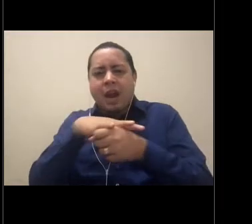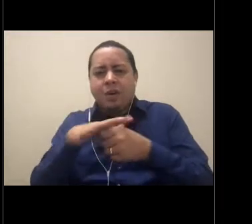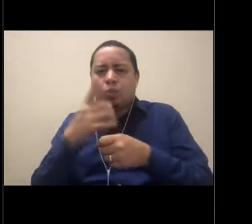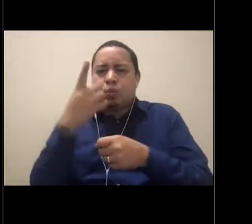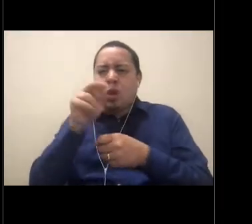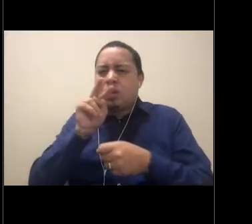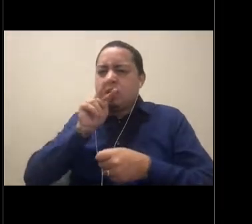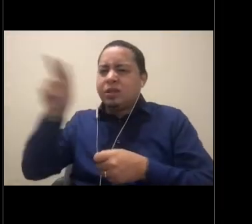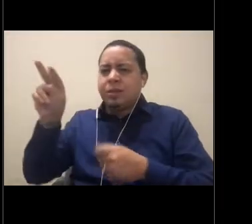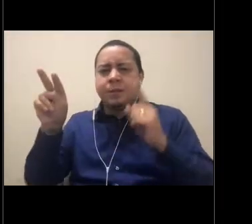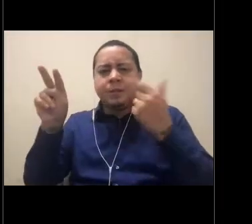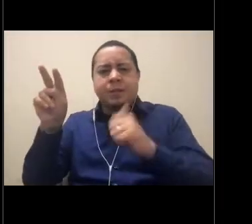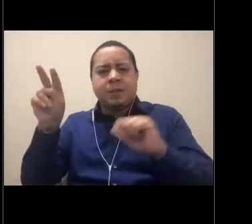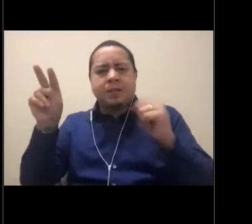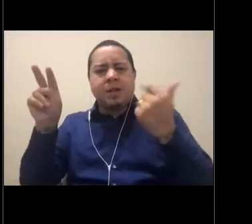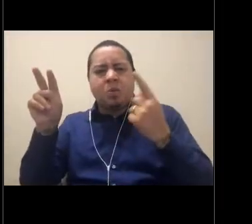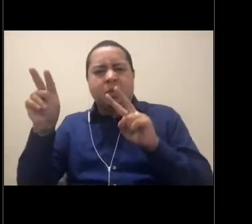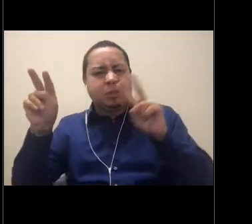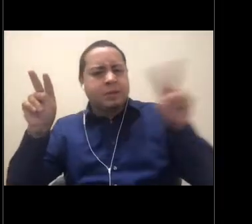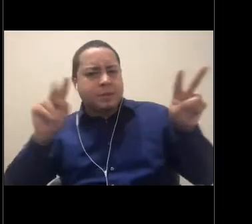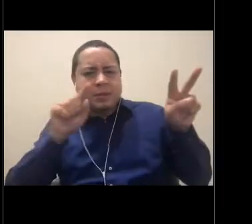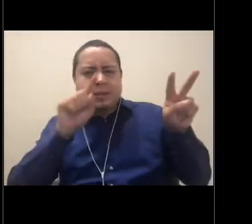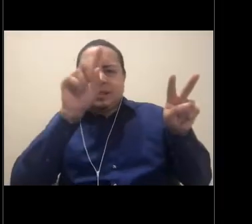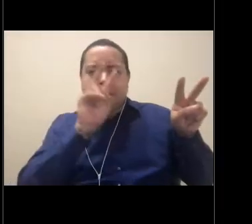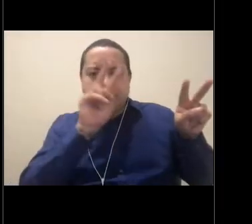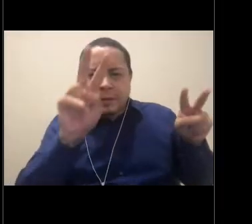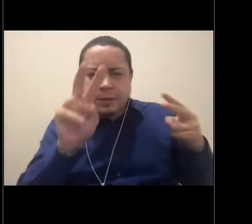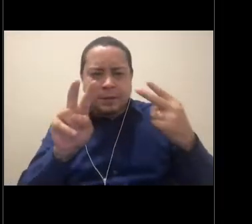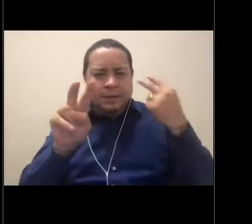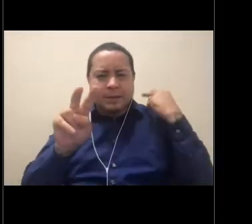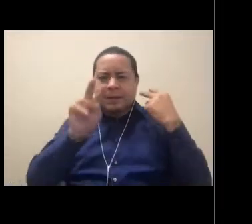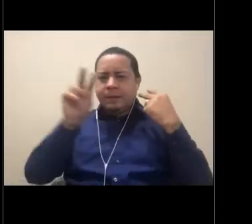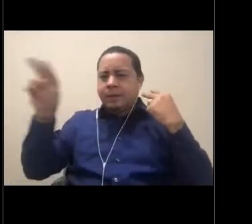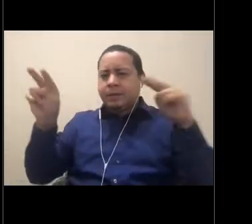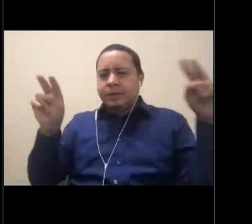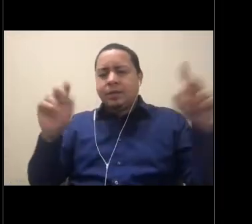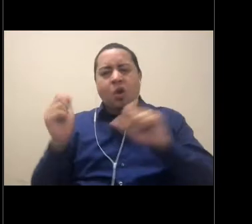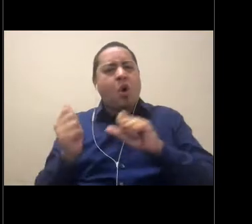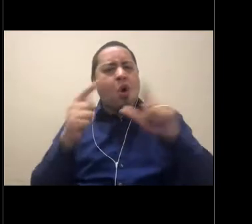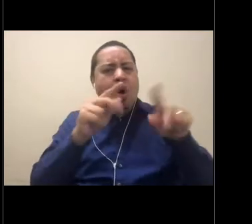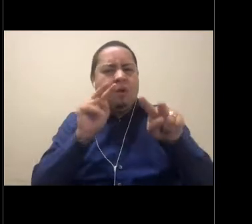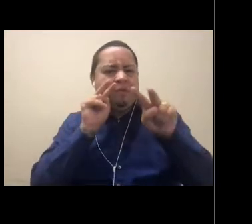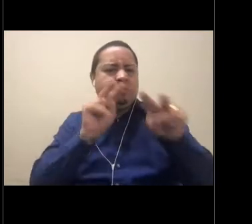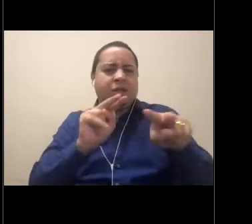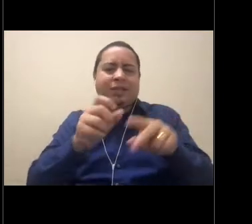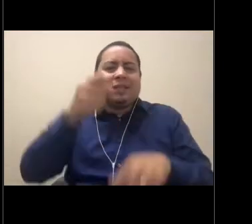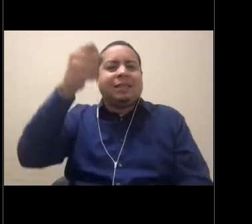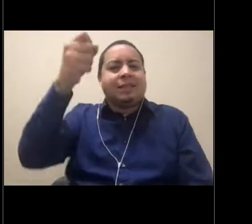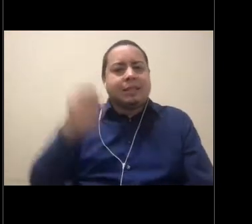And I'll give you a another clue, there they're all facing South toward the equator. That's another clue,